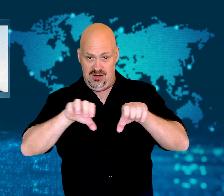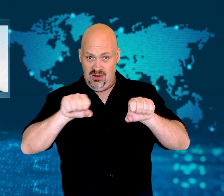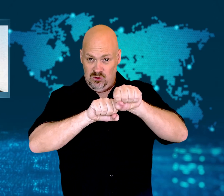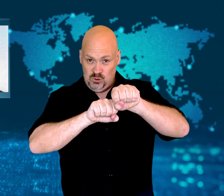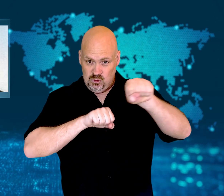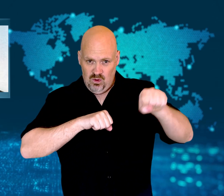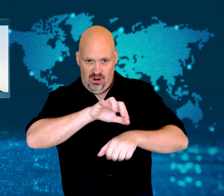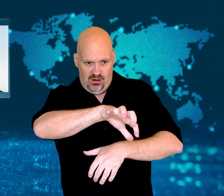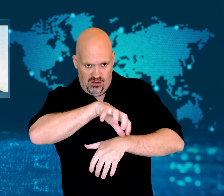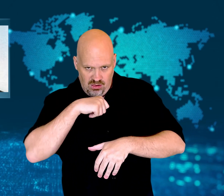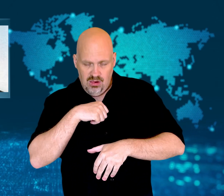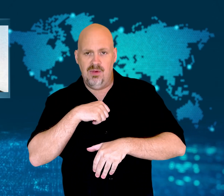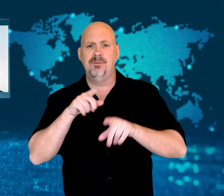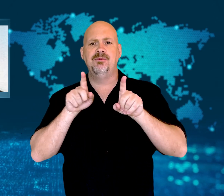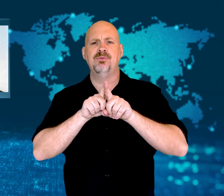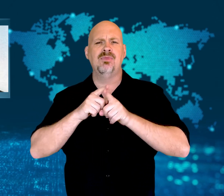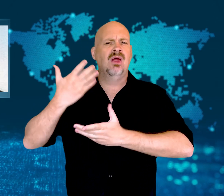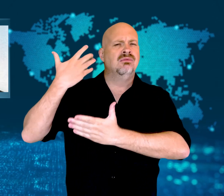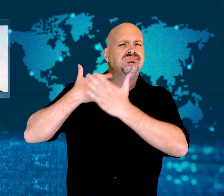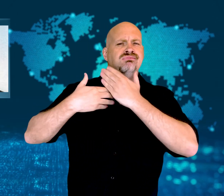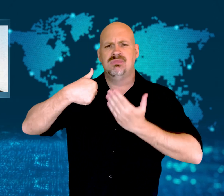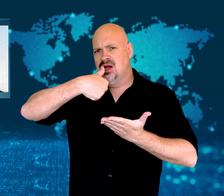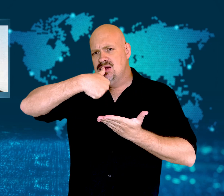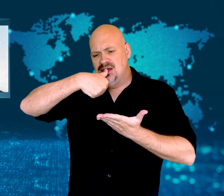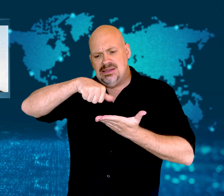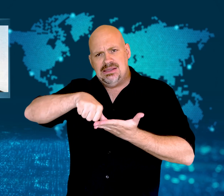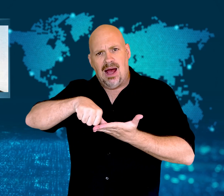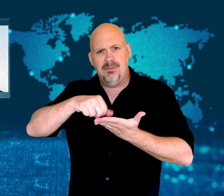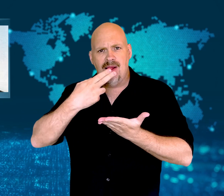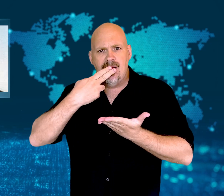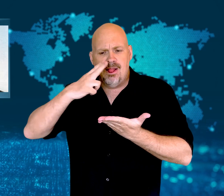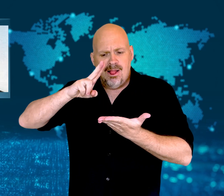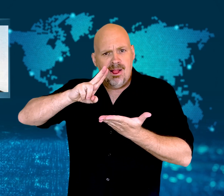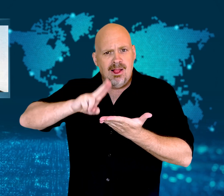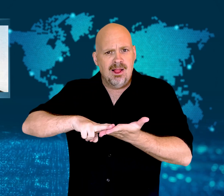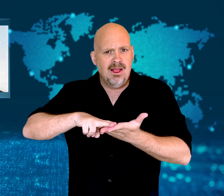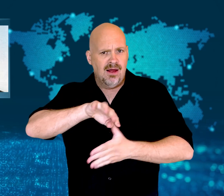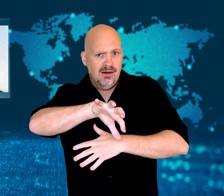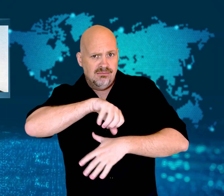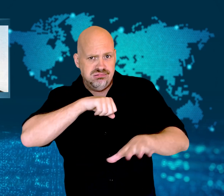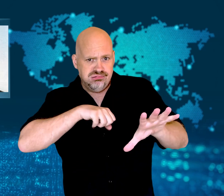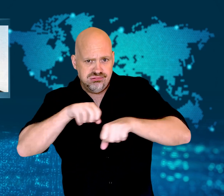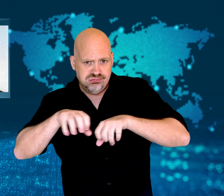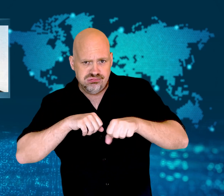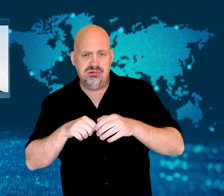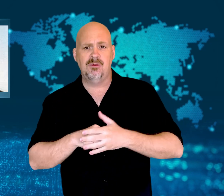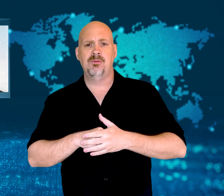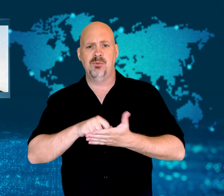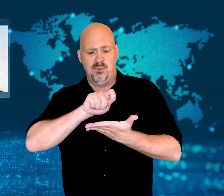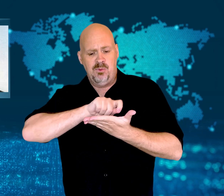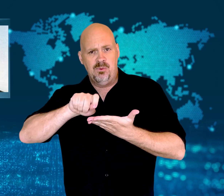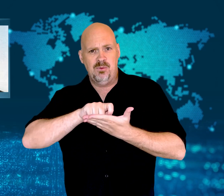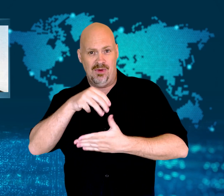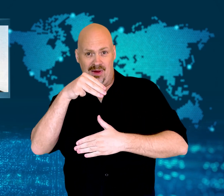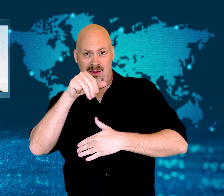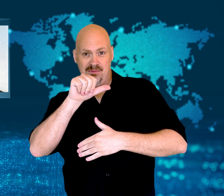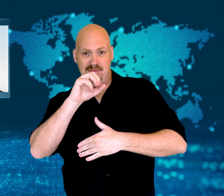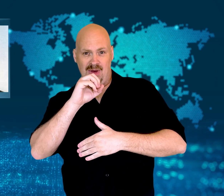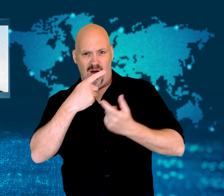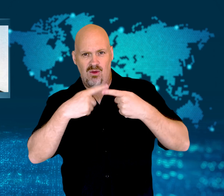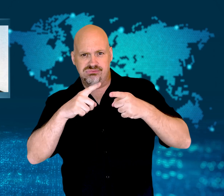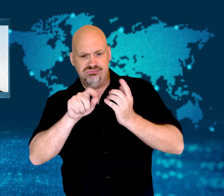It was stolen in September 2020, when thieves broke into the owner's home